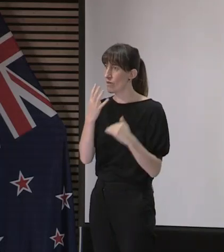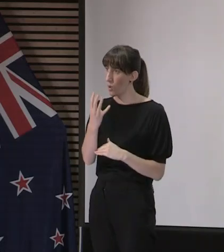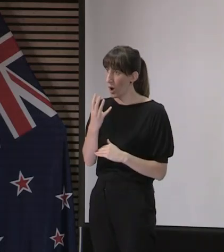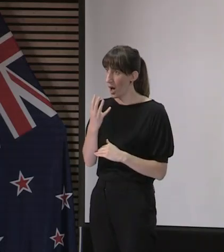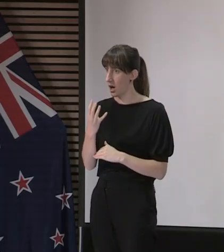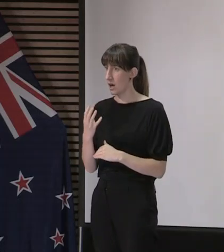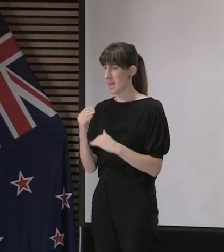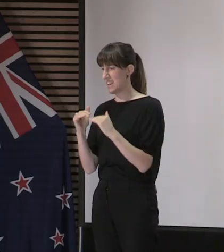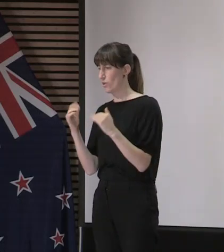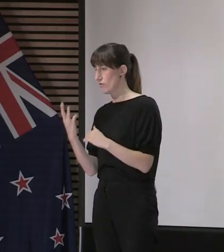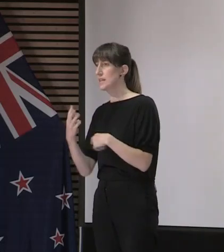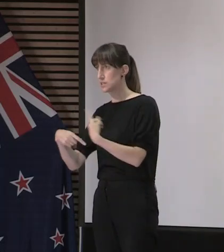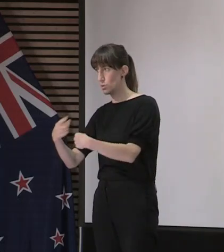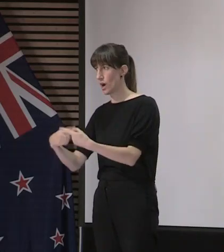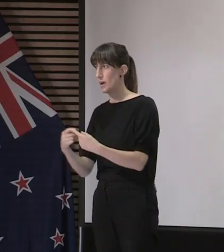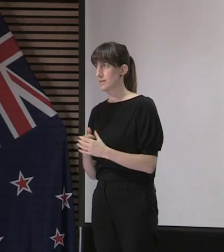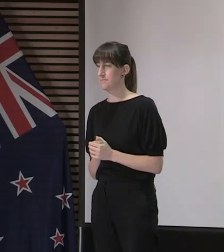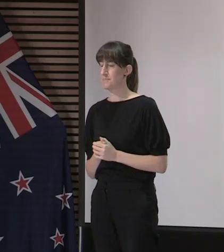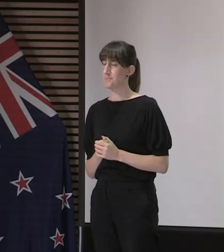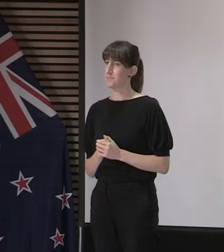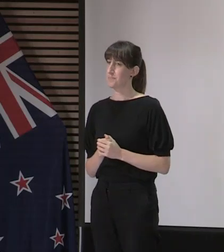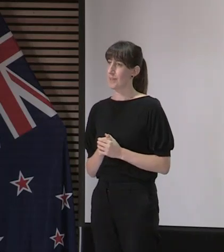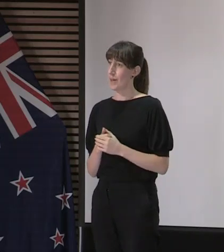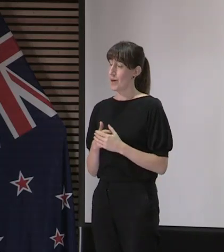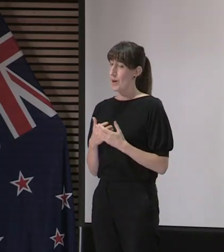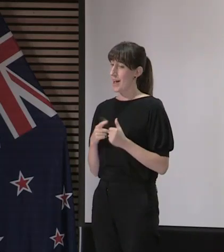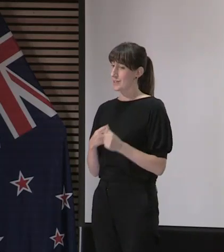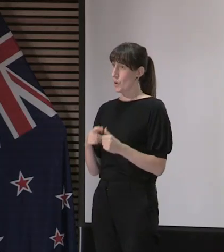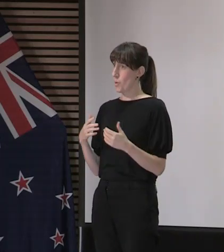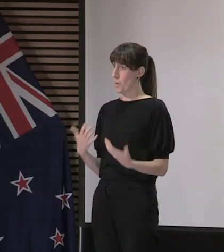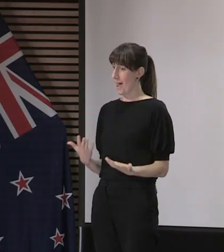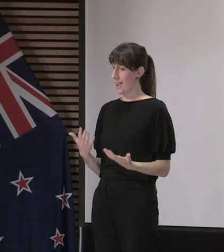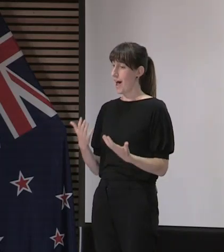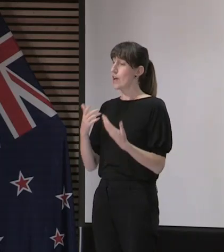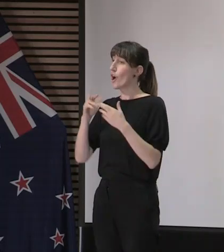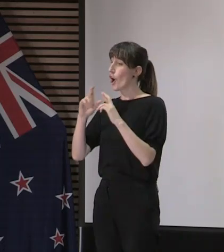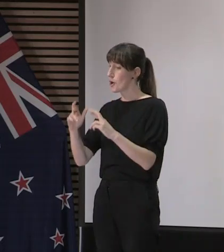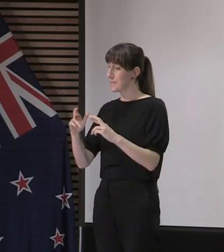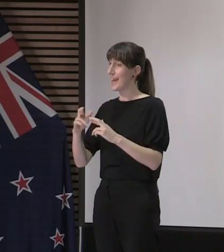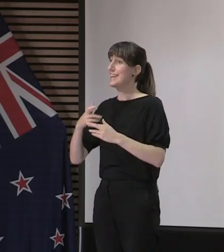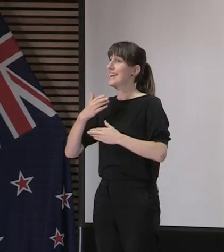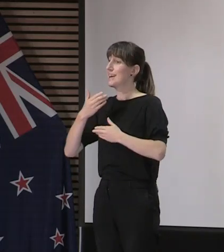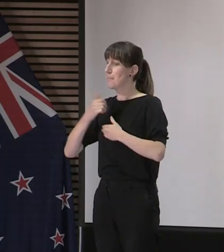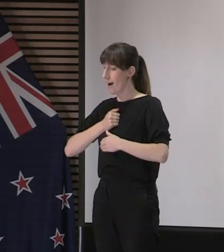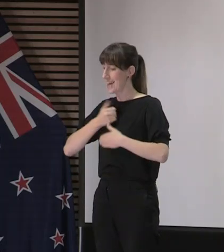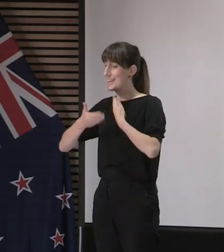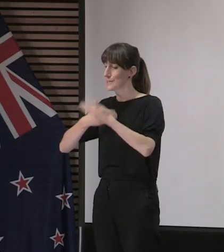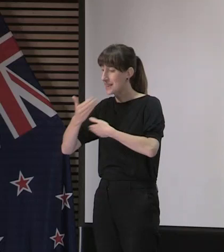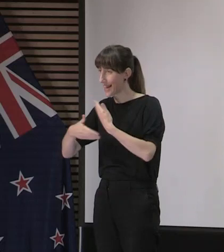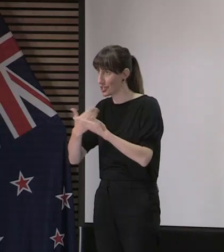saying New Zealand has eliminated the virus and now you're saying no, no, that was under Alert Level 4, not Alert Level 3.